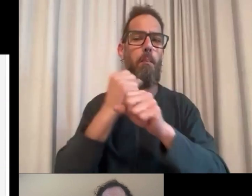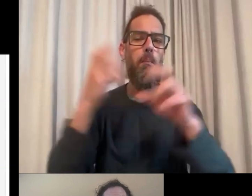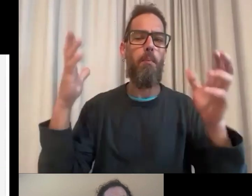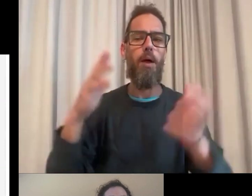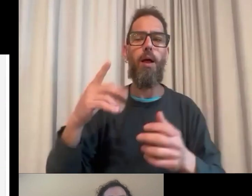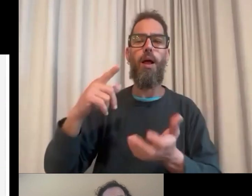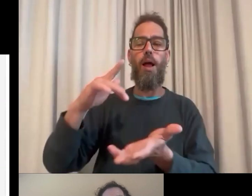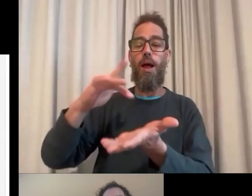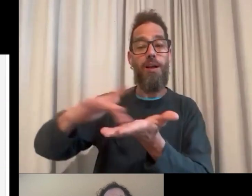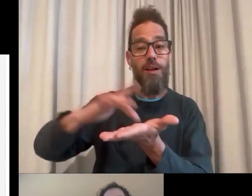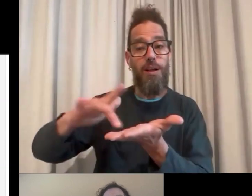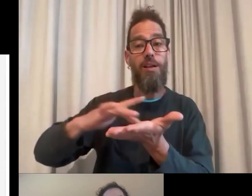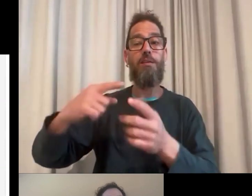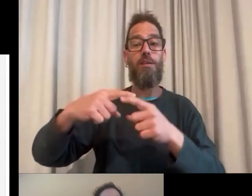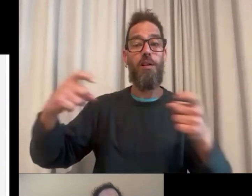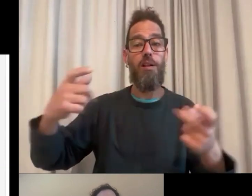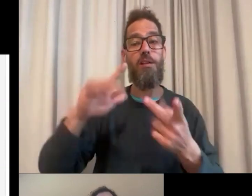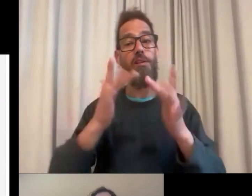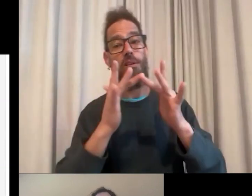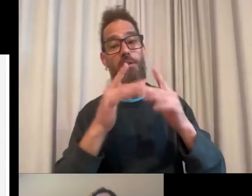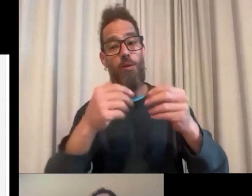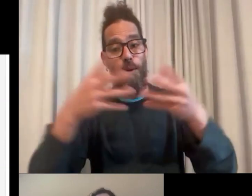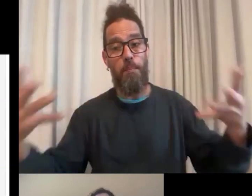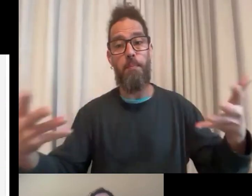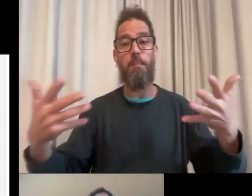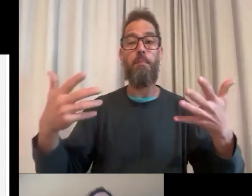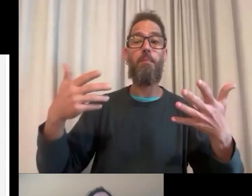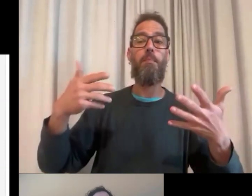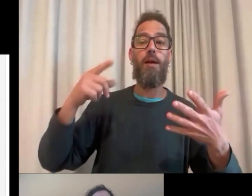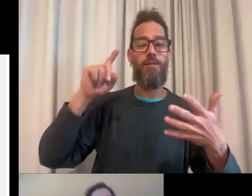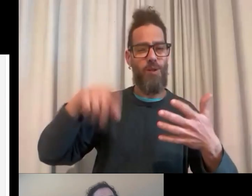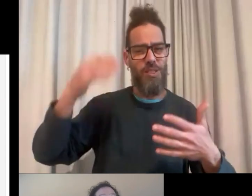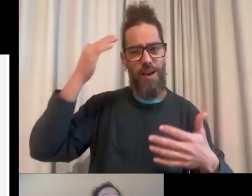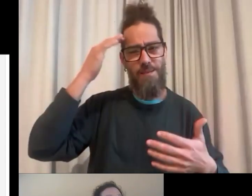And so if you're producing sites or apps or documents for any of the entities that are obligated,